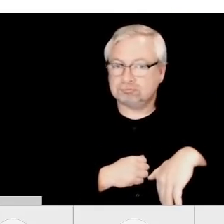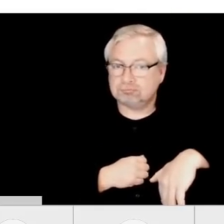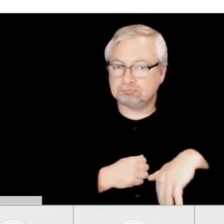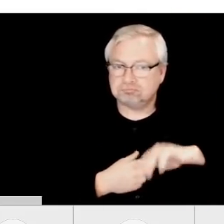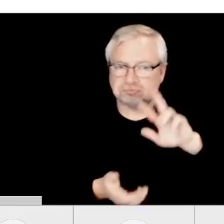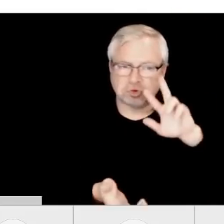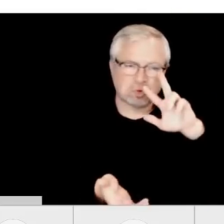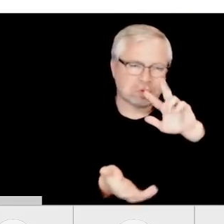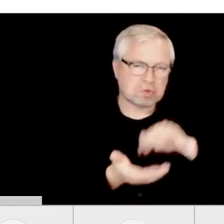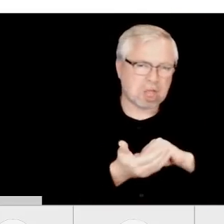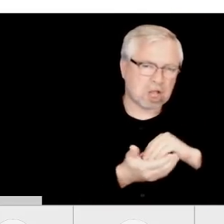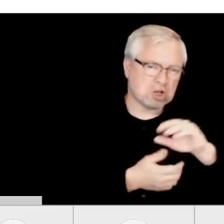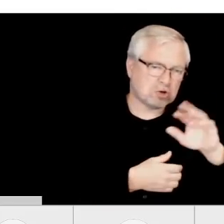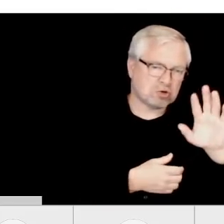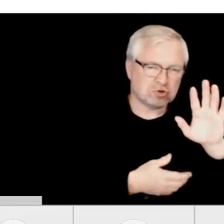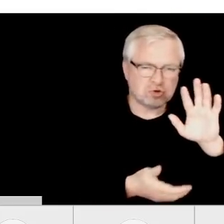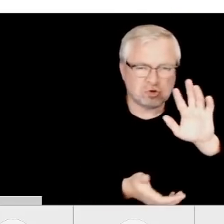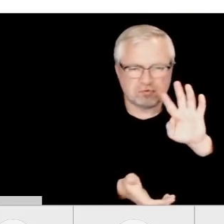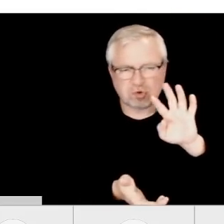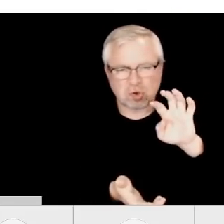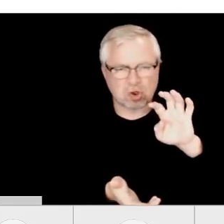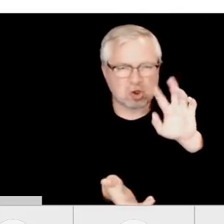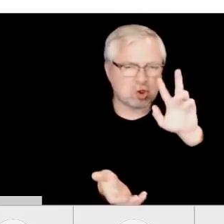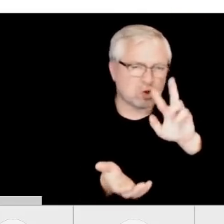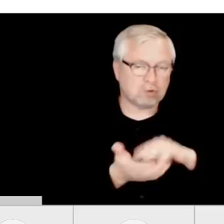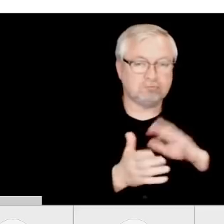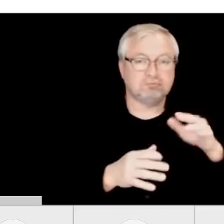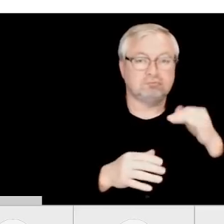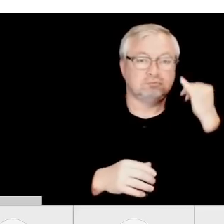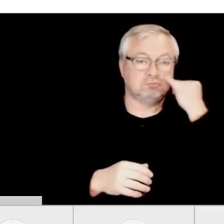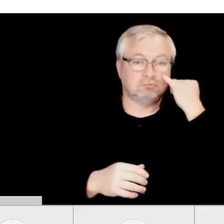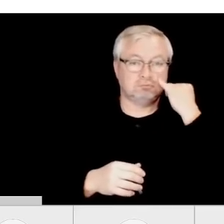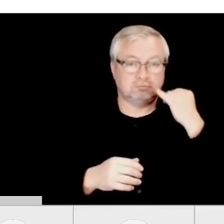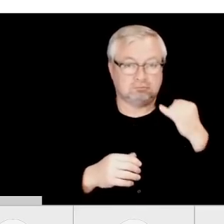So that's if you wanted to fully accommodate the full ICU demand over